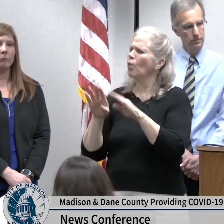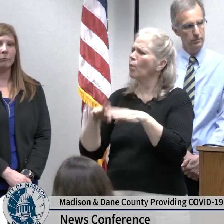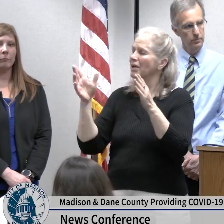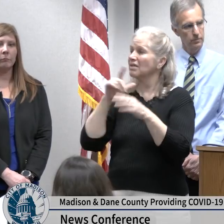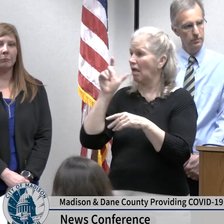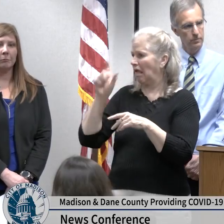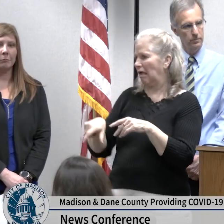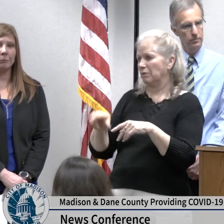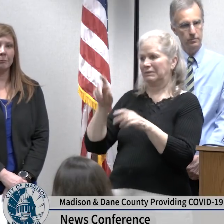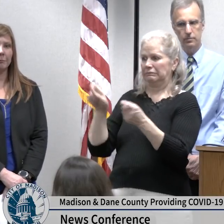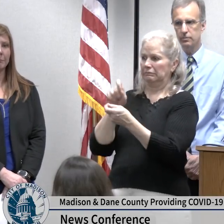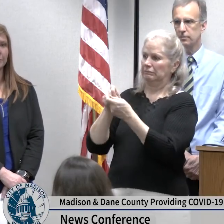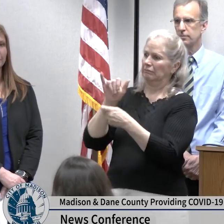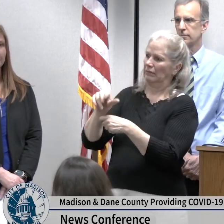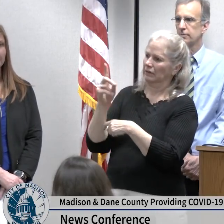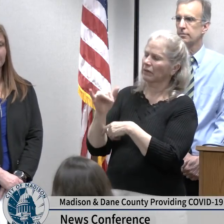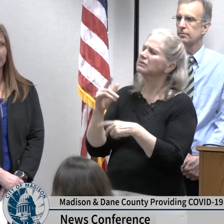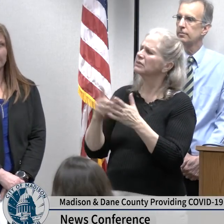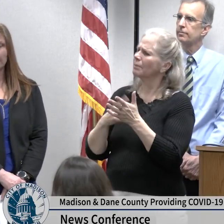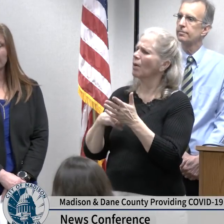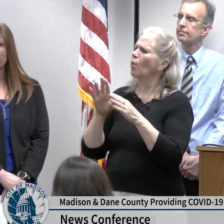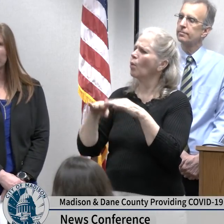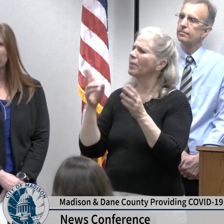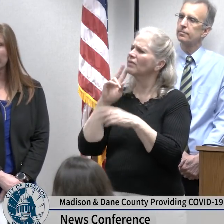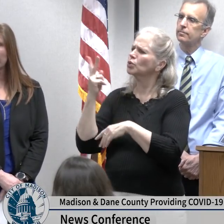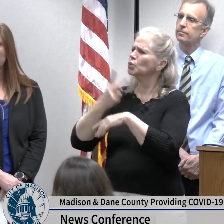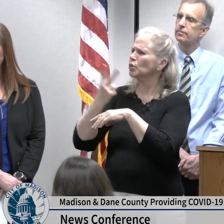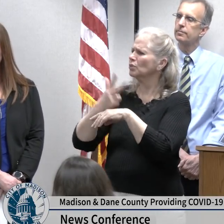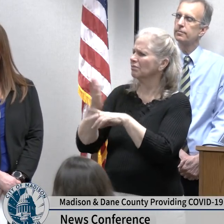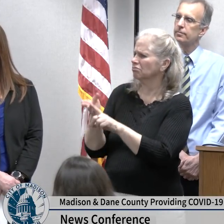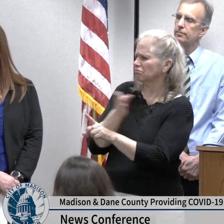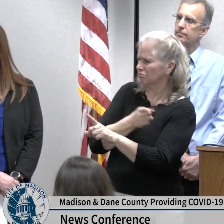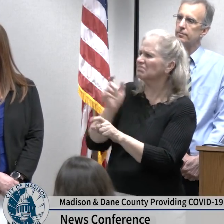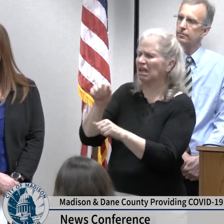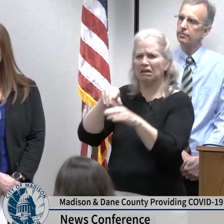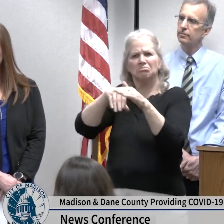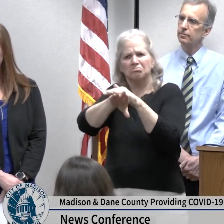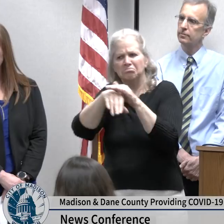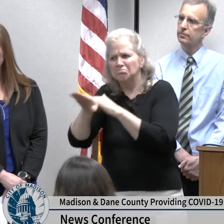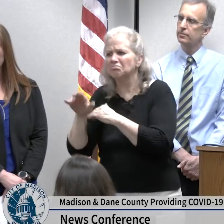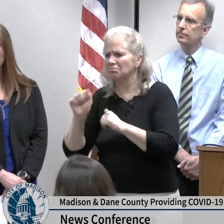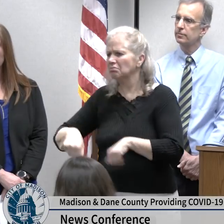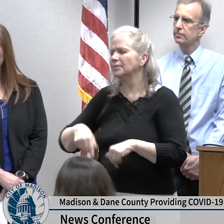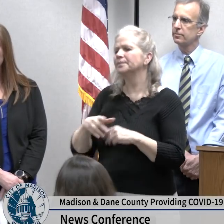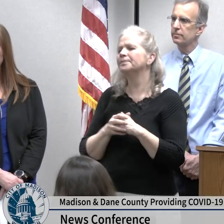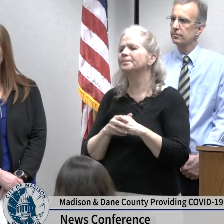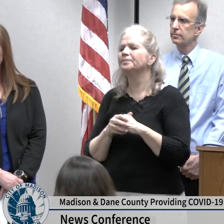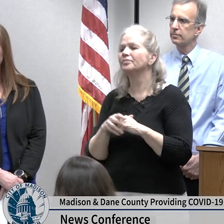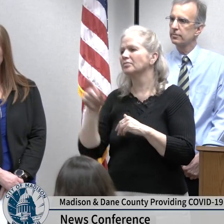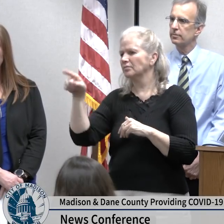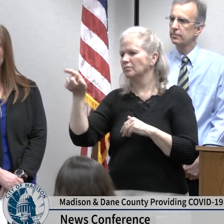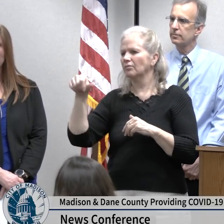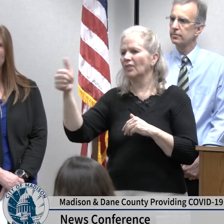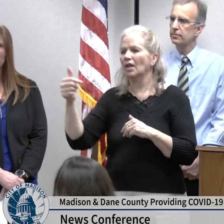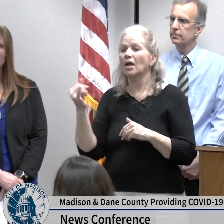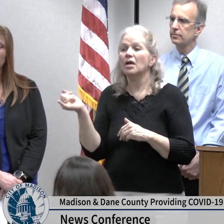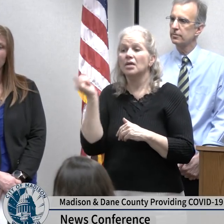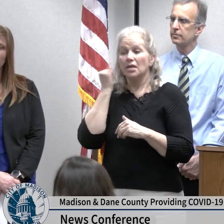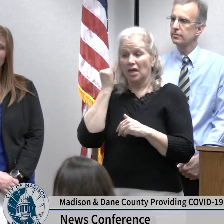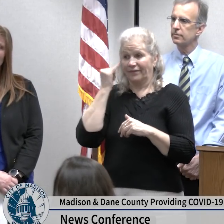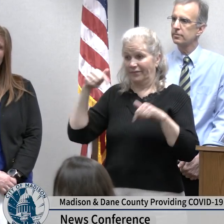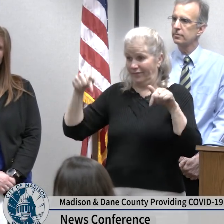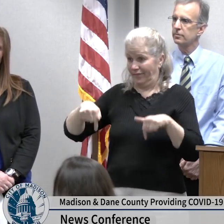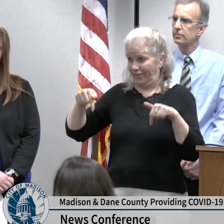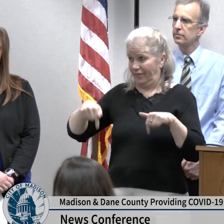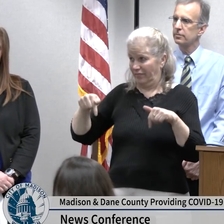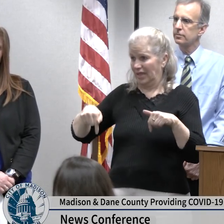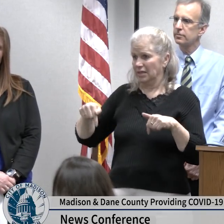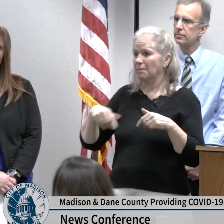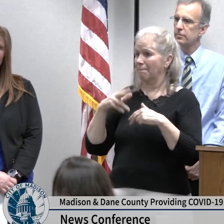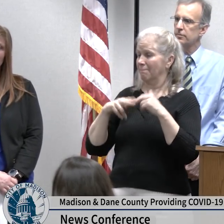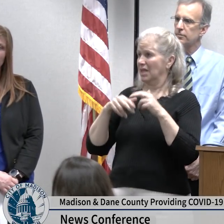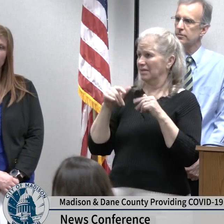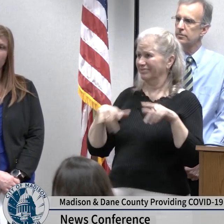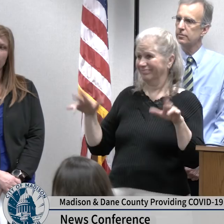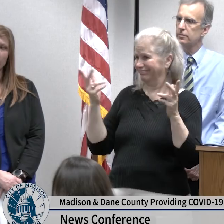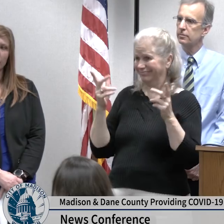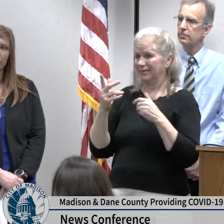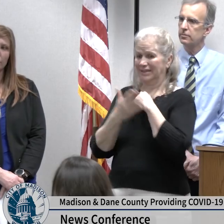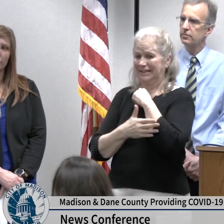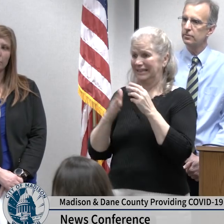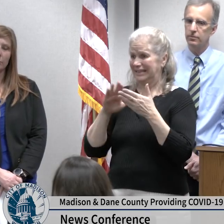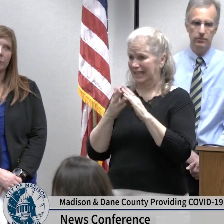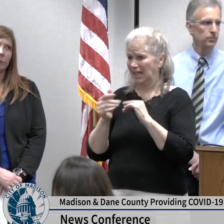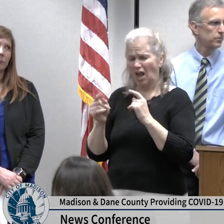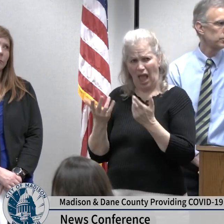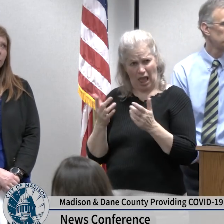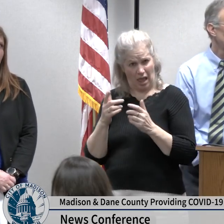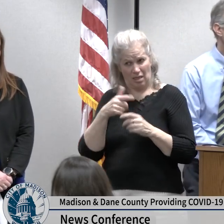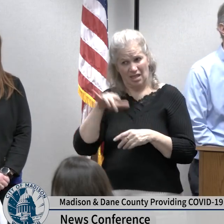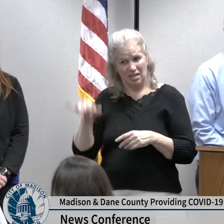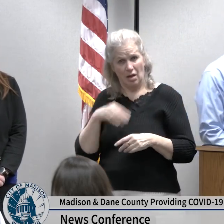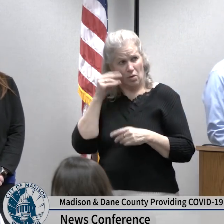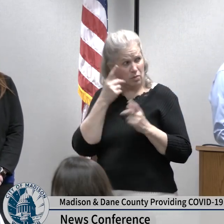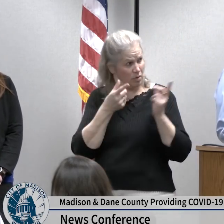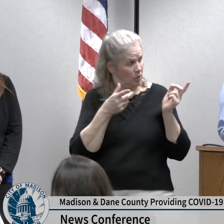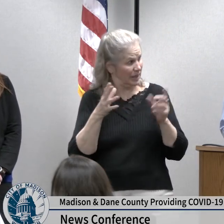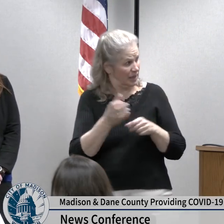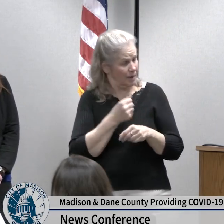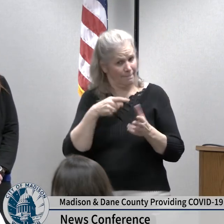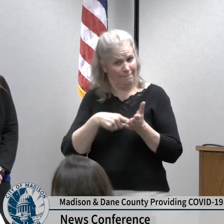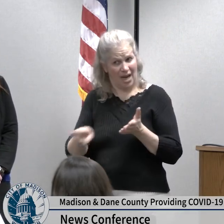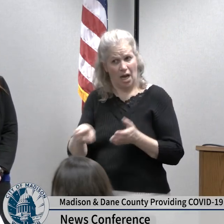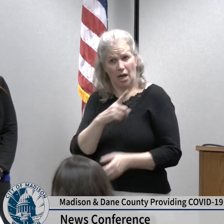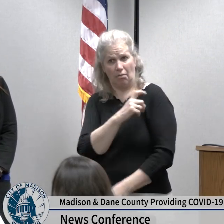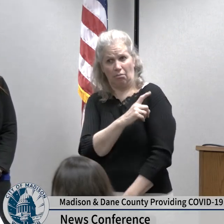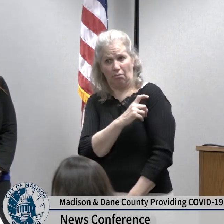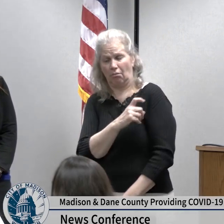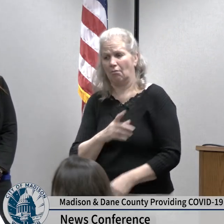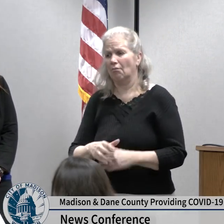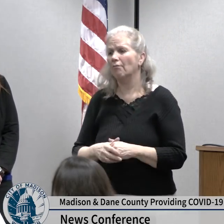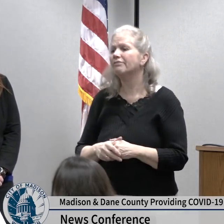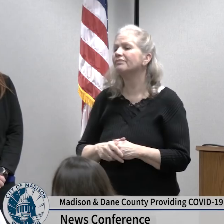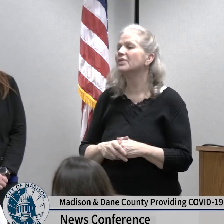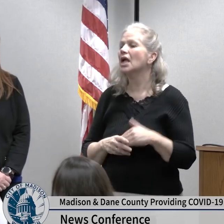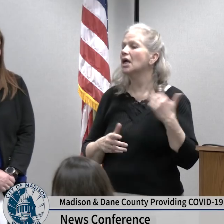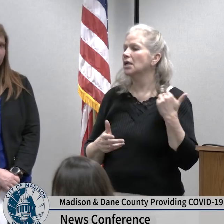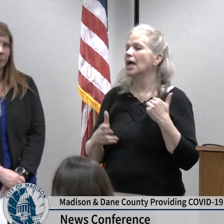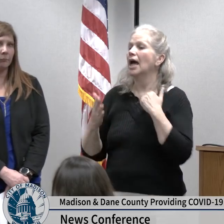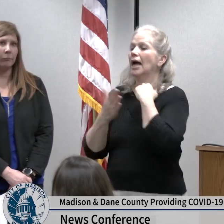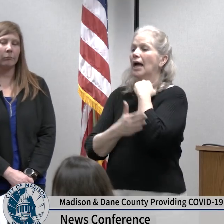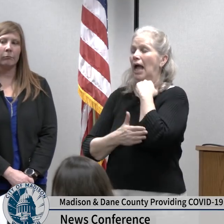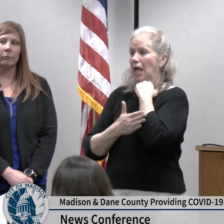in the April election for the county if an employee has to self quarantine